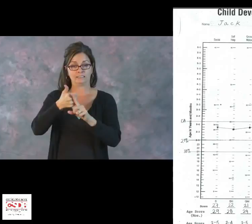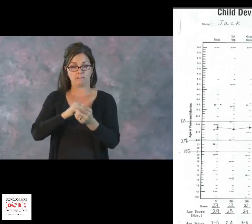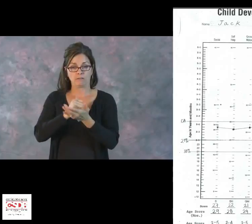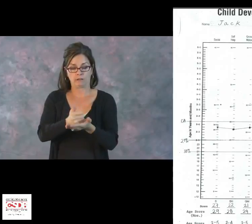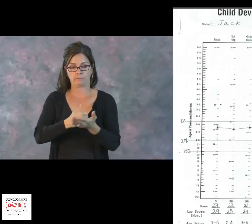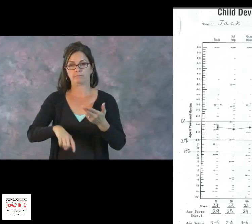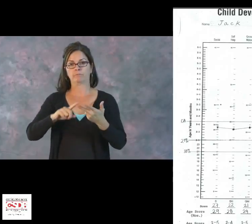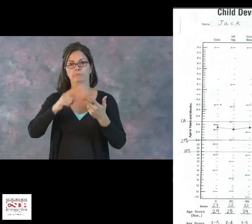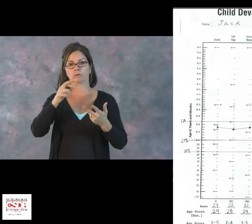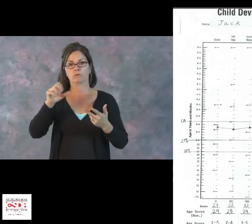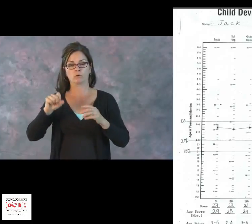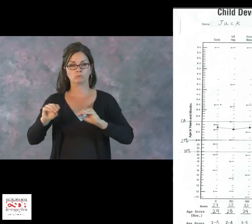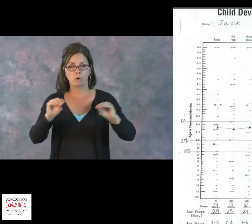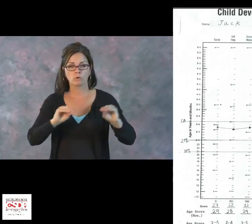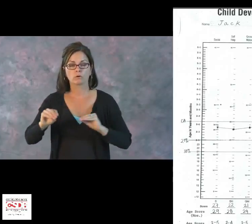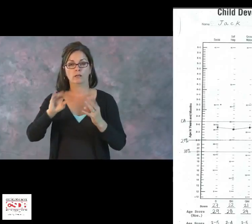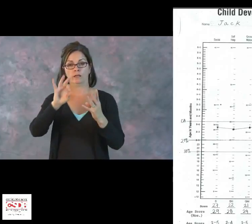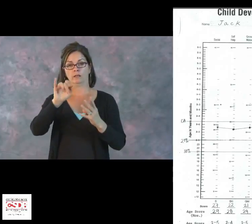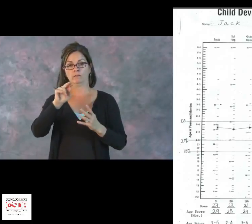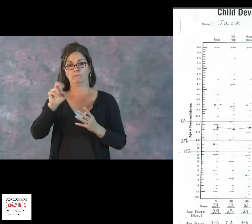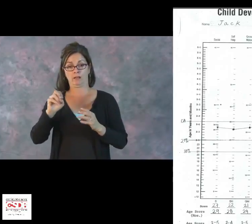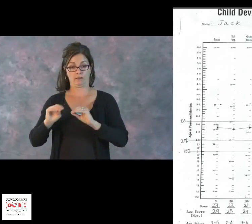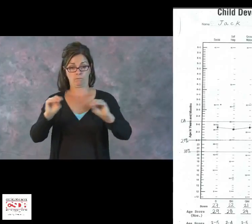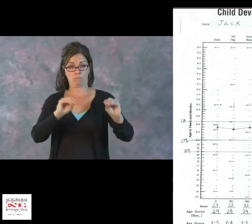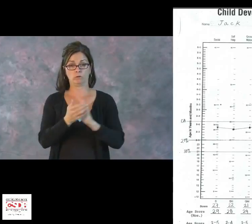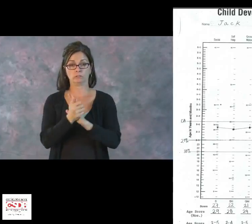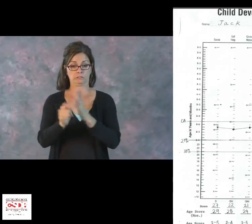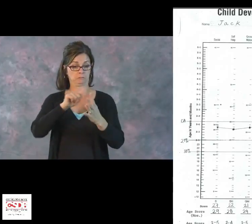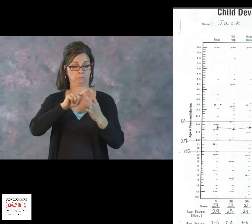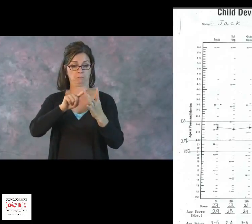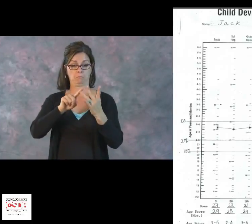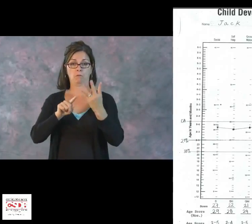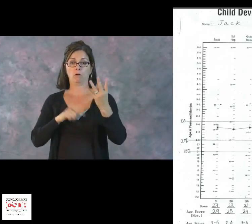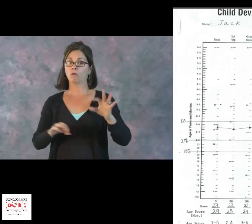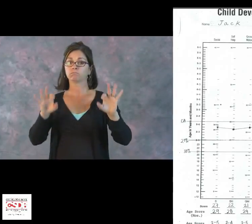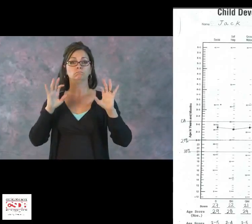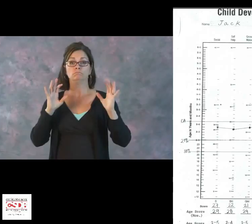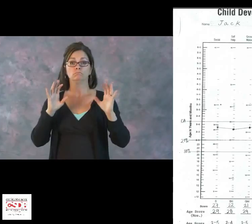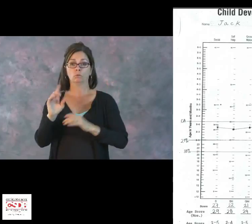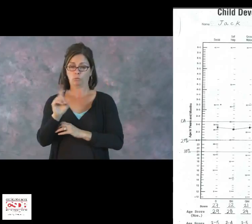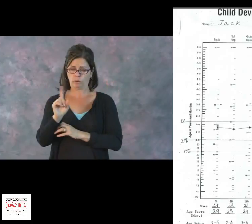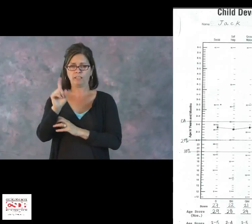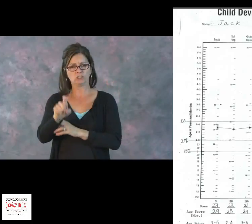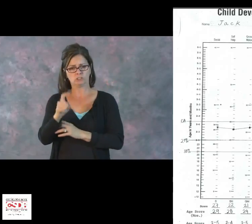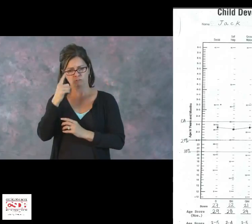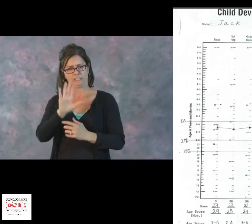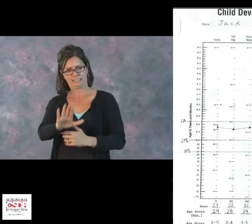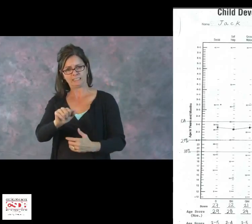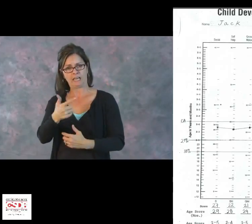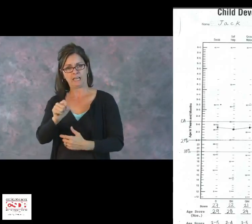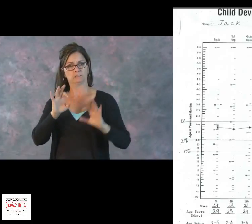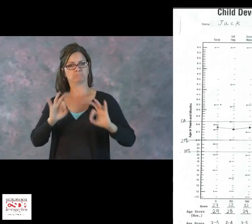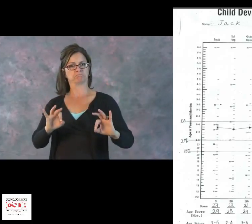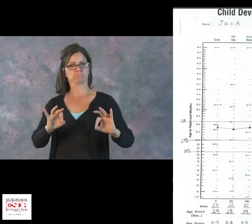Gross Motor, and Fine Motor skills are all right where they should be for his age.